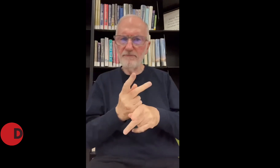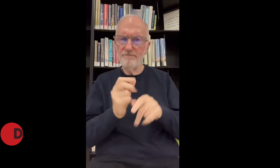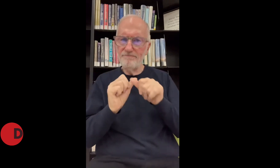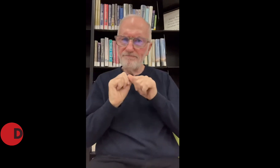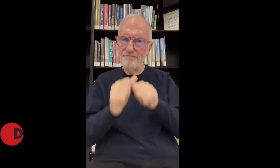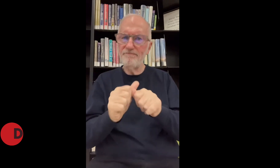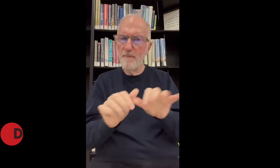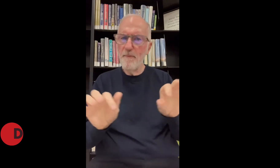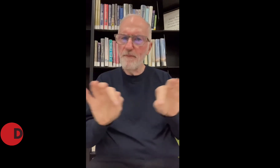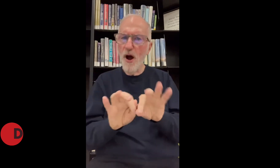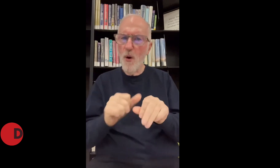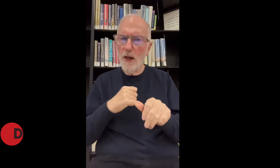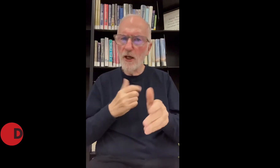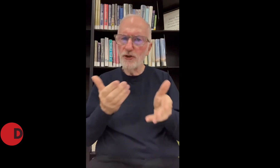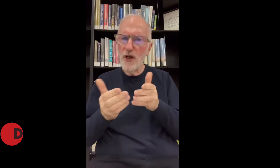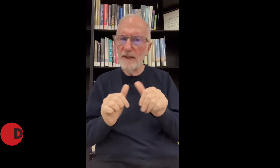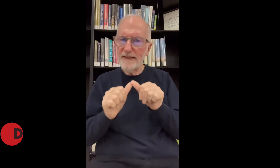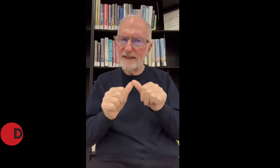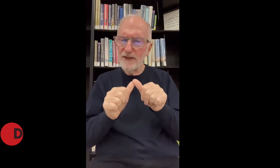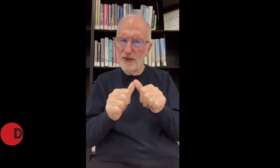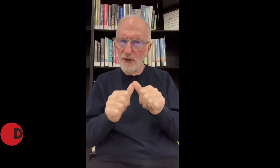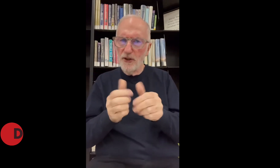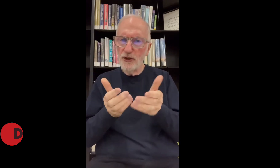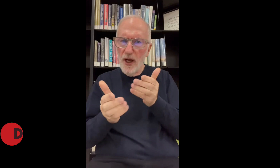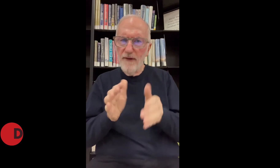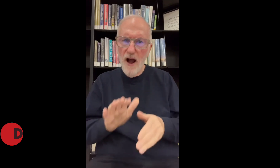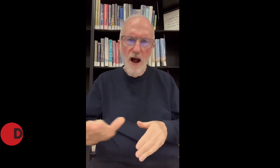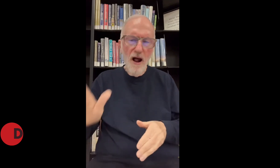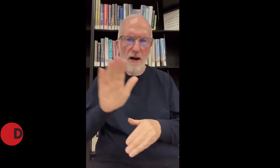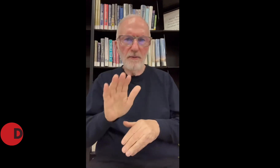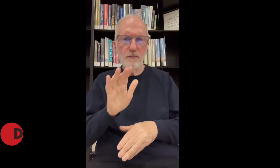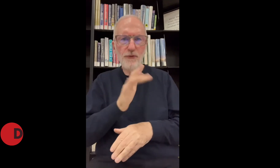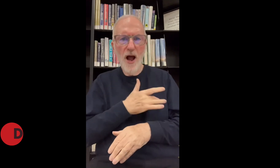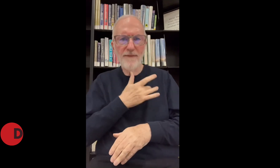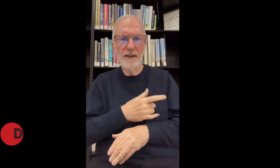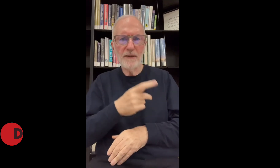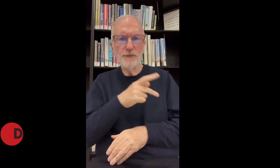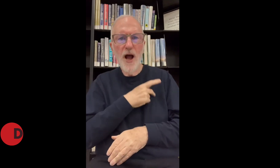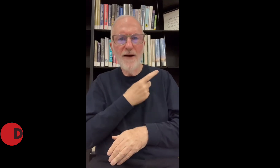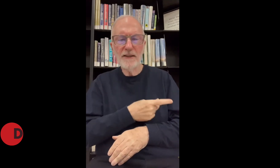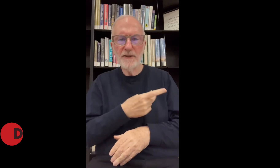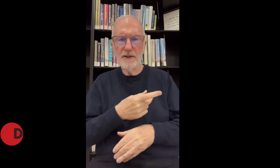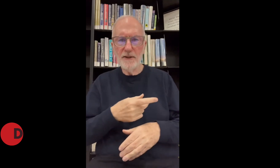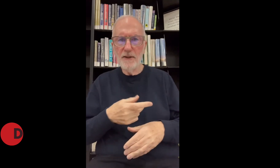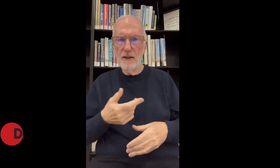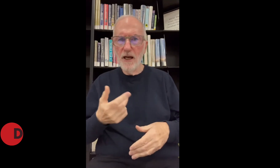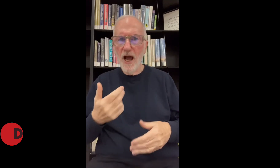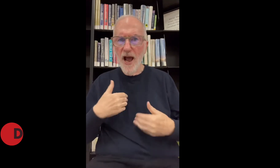The interpreting services are important, community work is important and